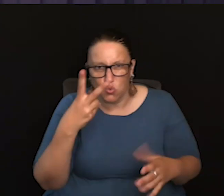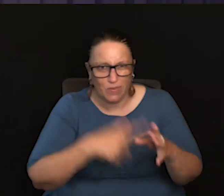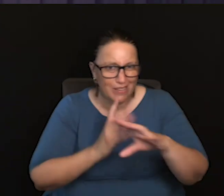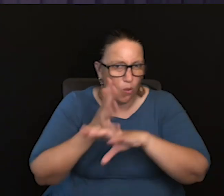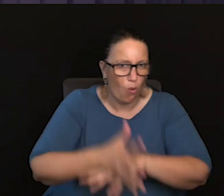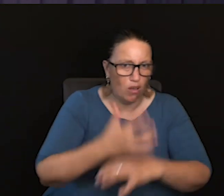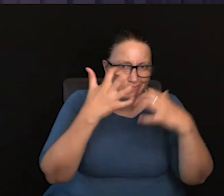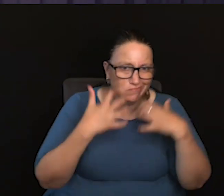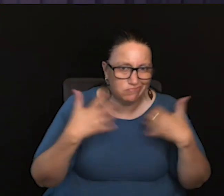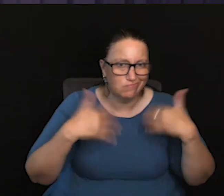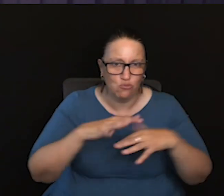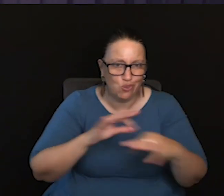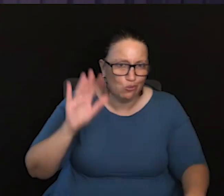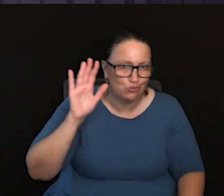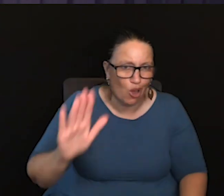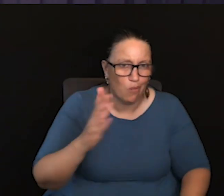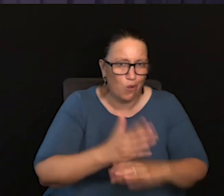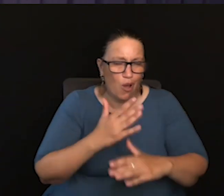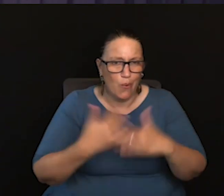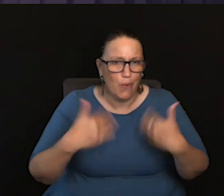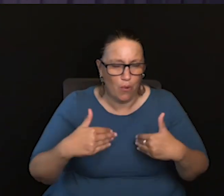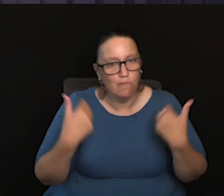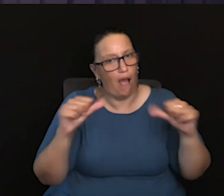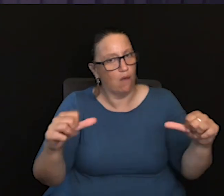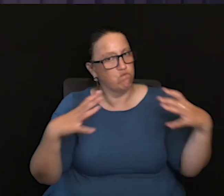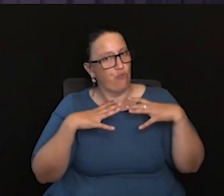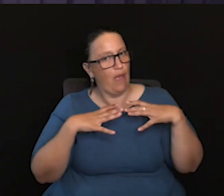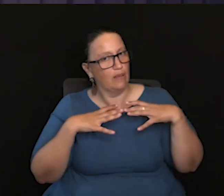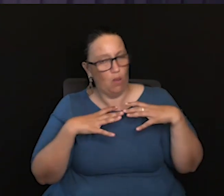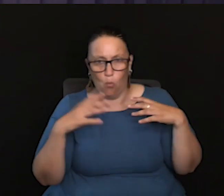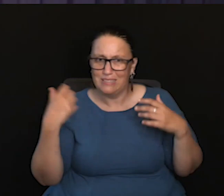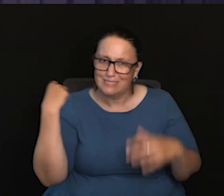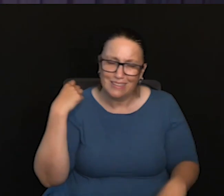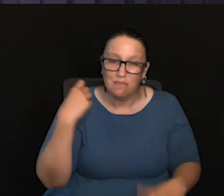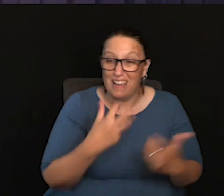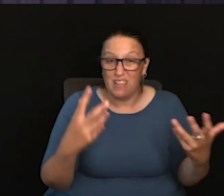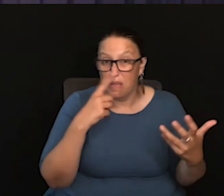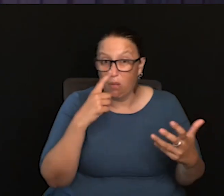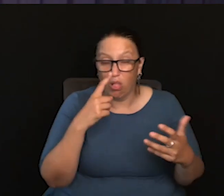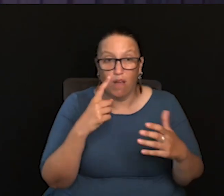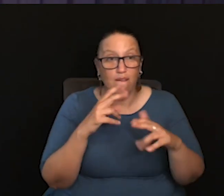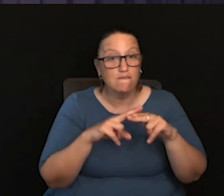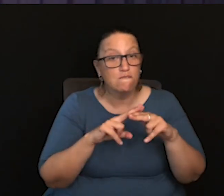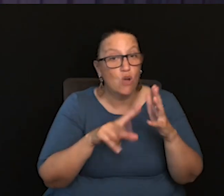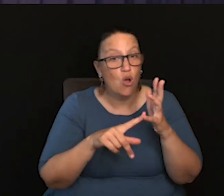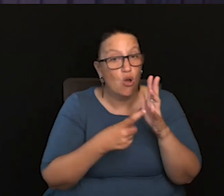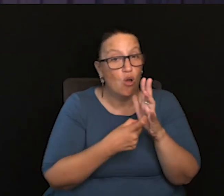as cases or as contacts. And that included vaccinators, pathologists, administrative staff,